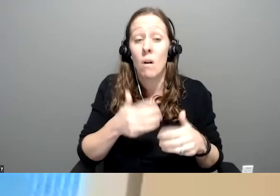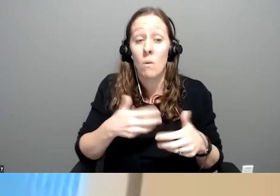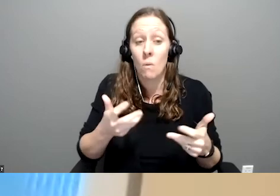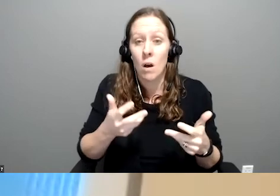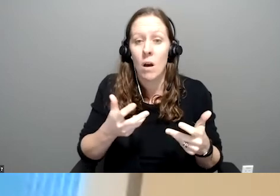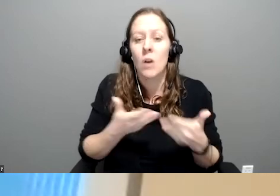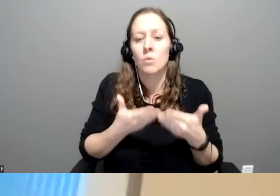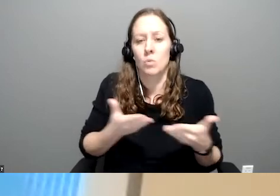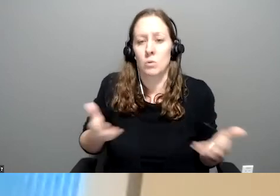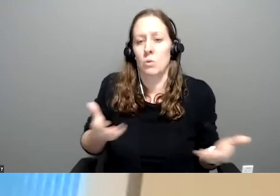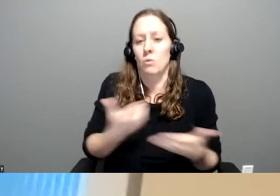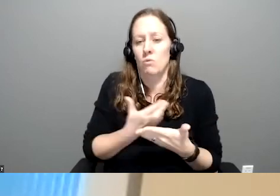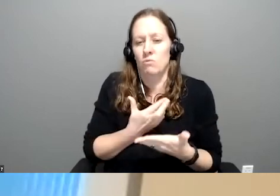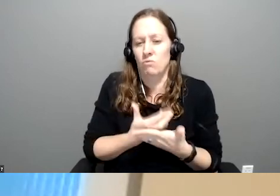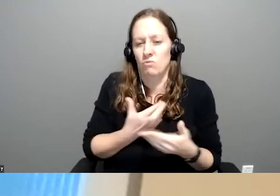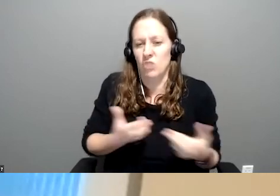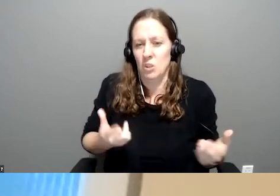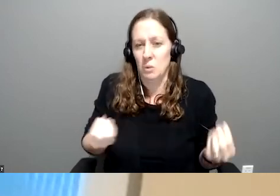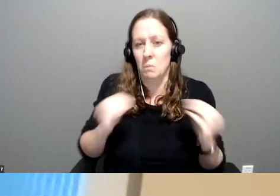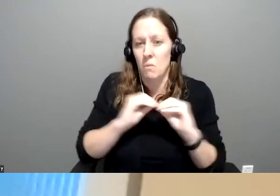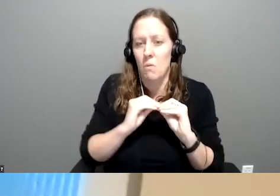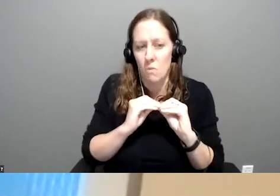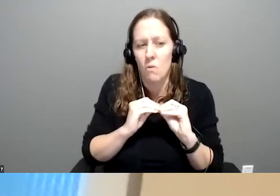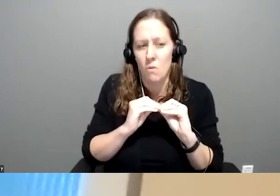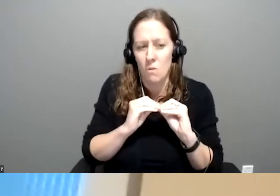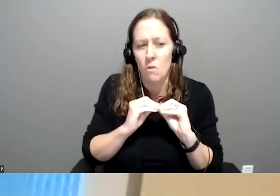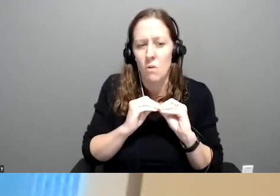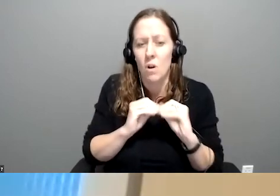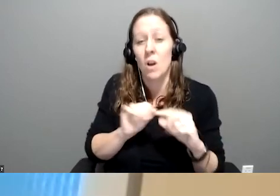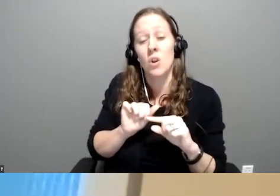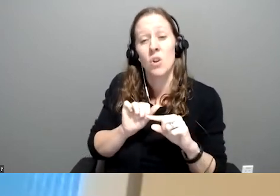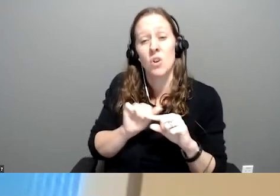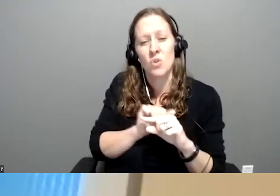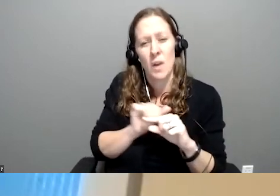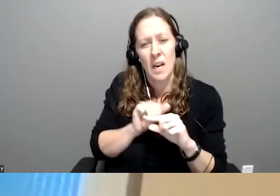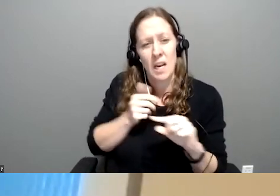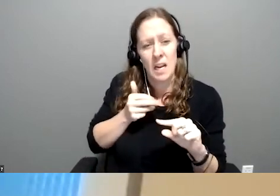So at the midpoint of the training, there was an employer tip sheet that